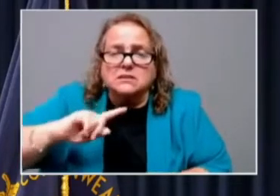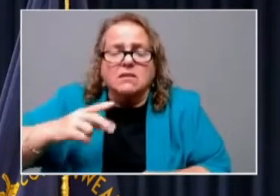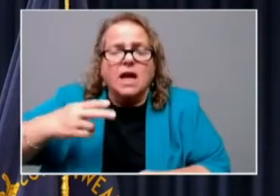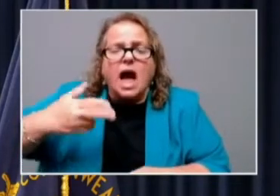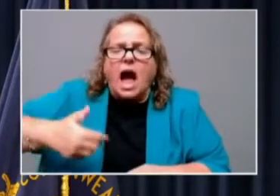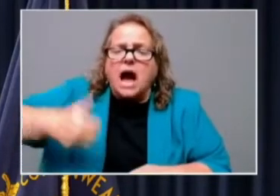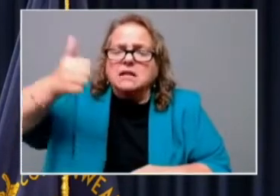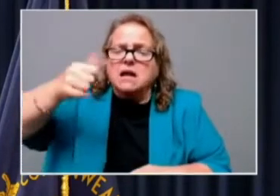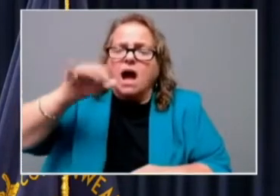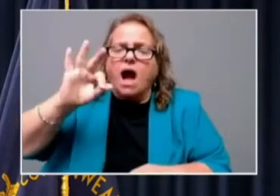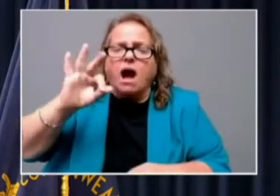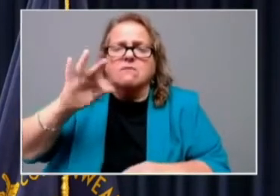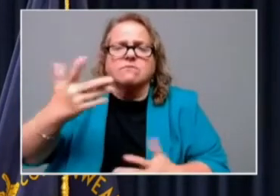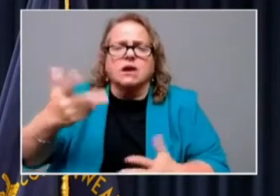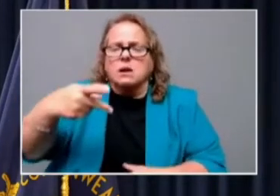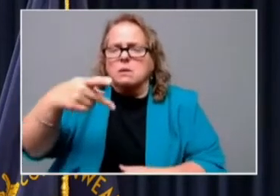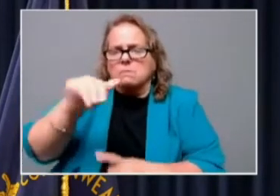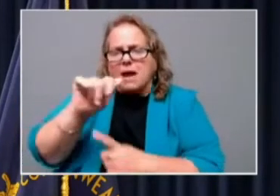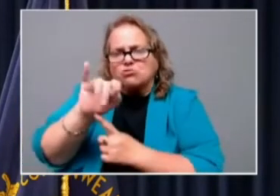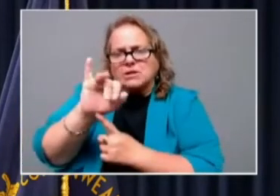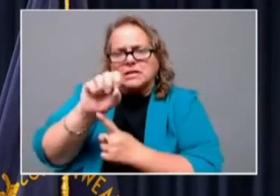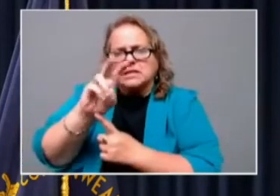The definition of what makes a hero